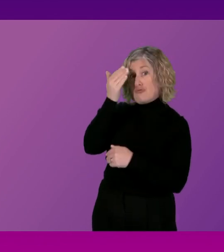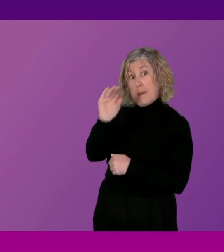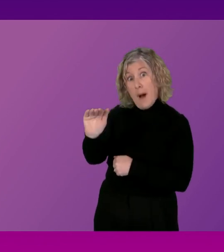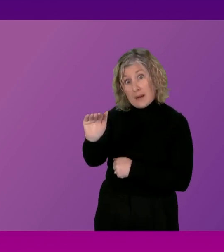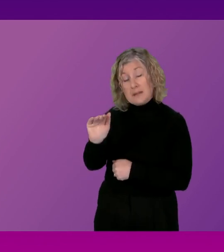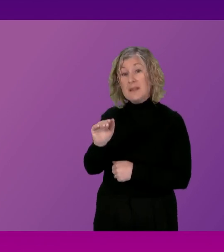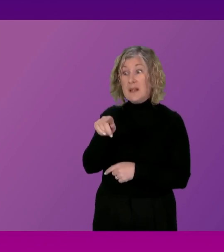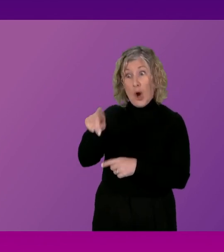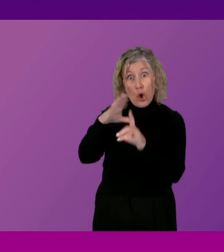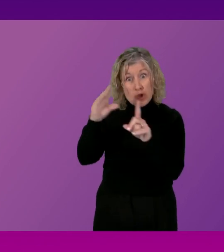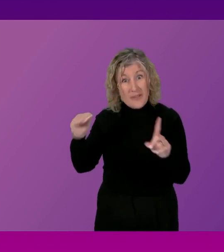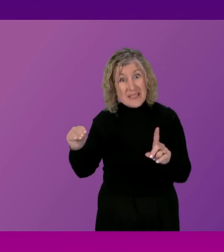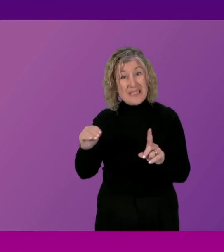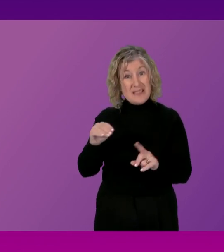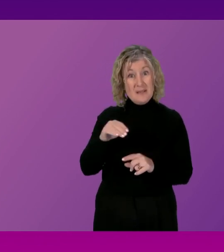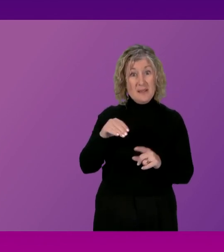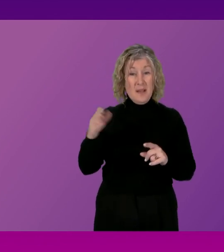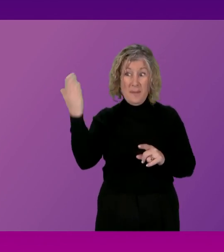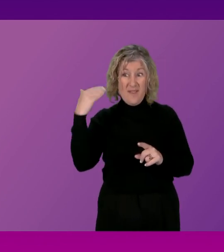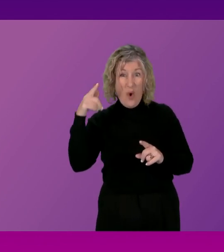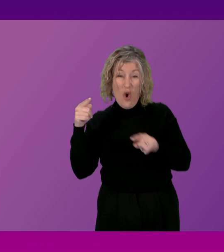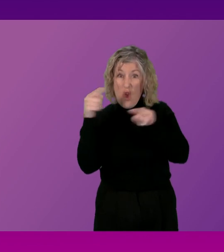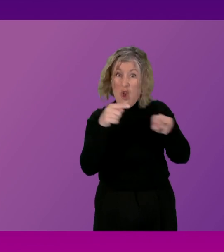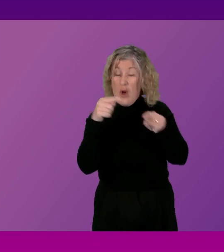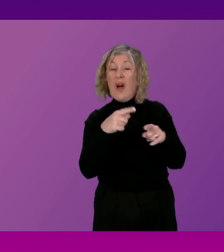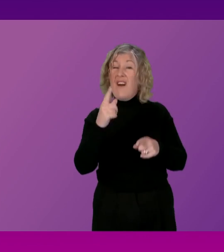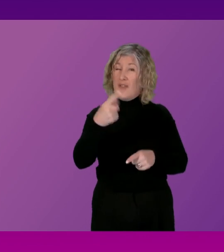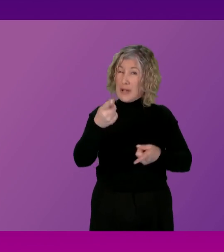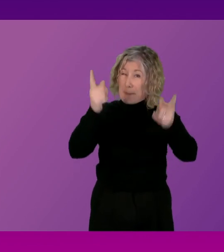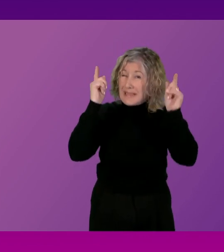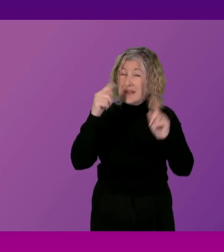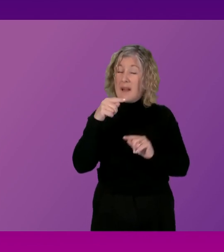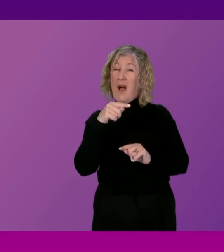Minister stood up and did those daily media briefings, spoke to the public and took questions